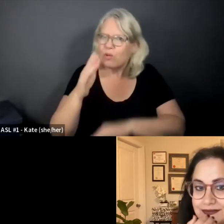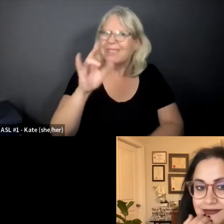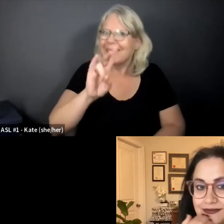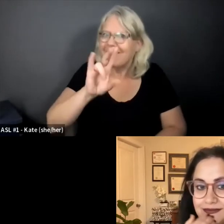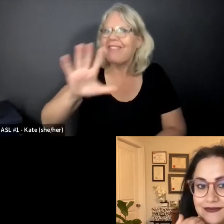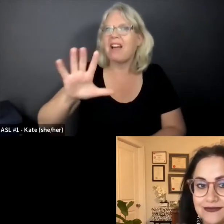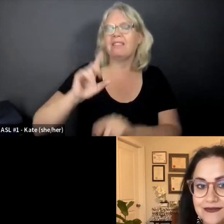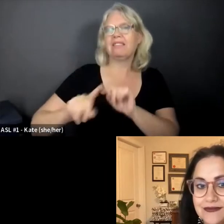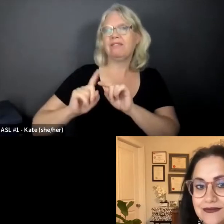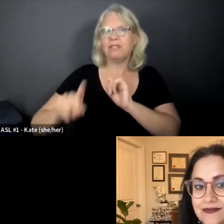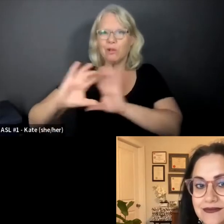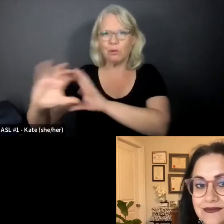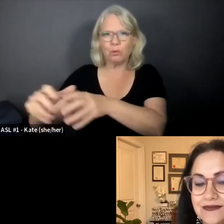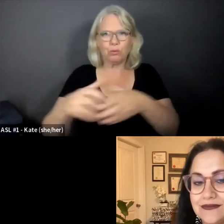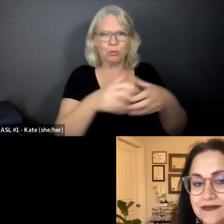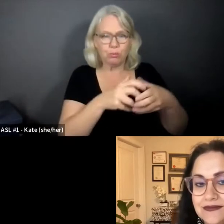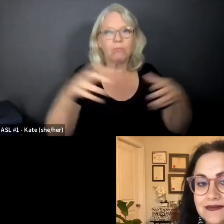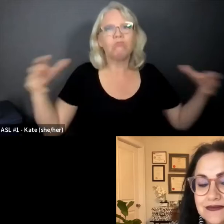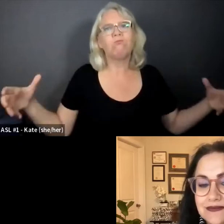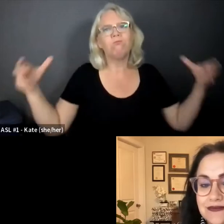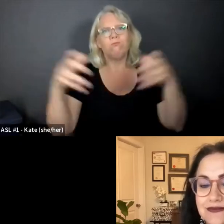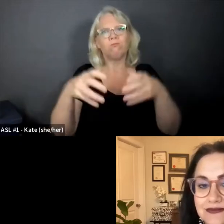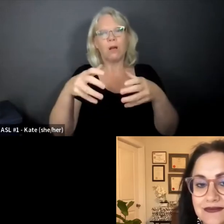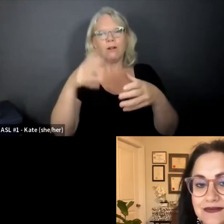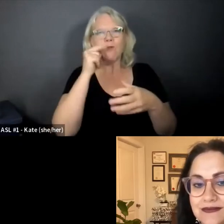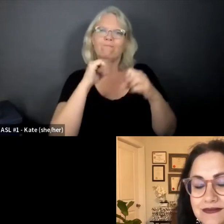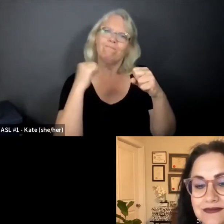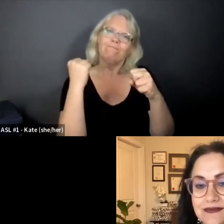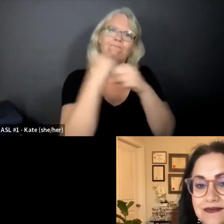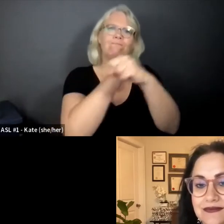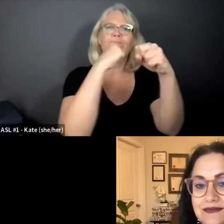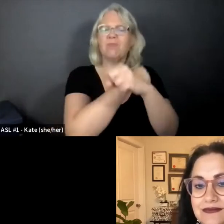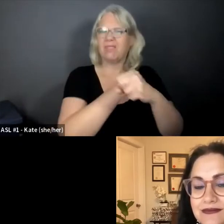OF THE HUMAN RIGHTS BILL AND ADVOCATE FOR STRONGER AMENDMENTS THAT WOULD OFFER REAL